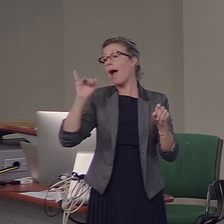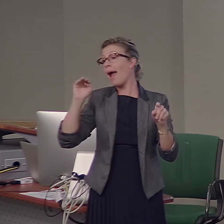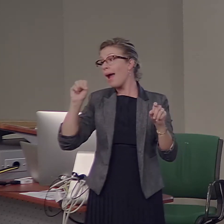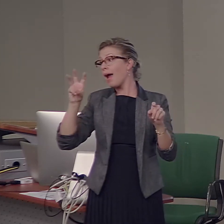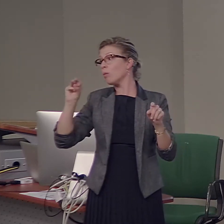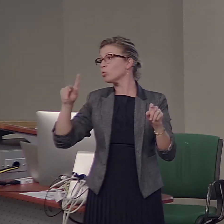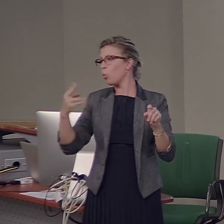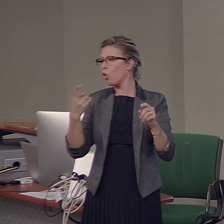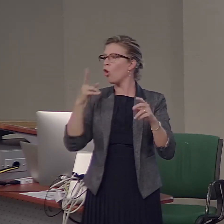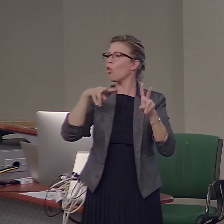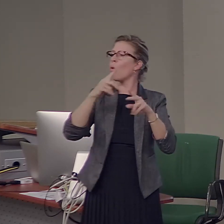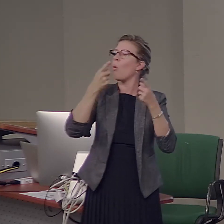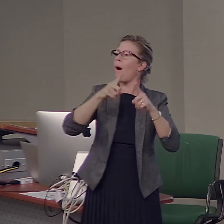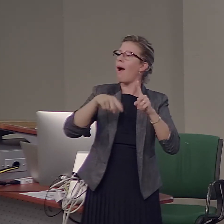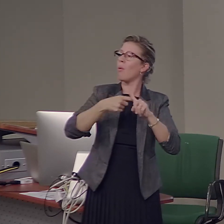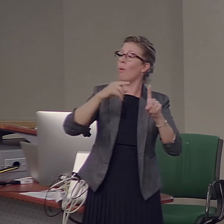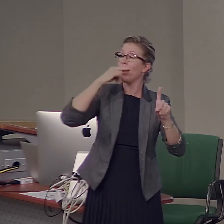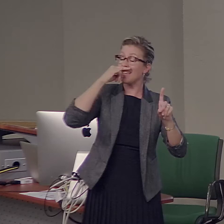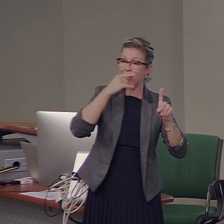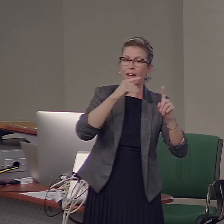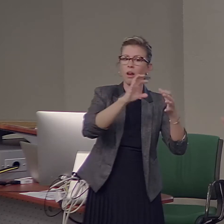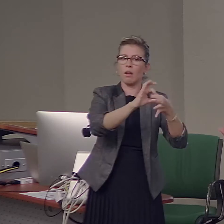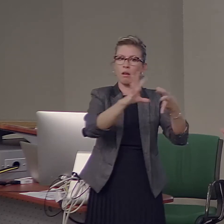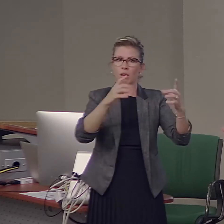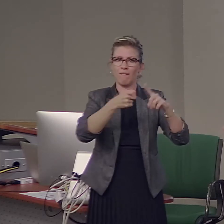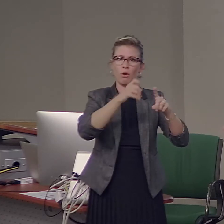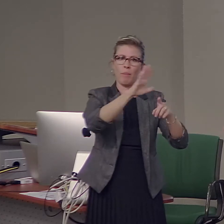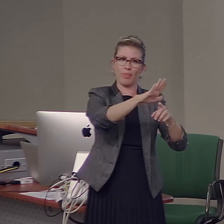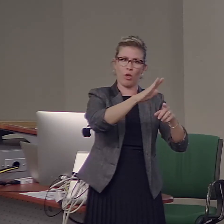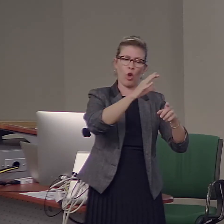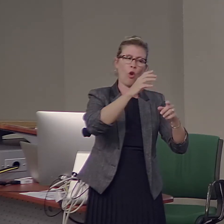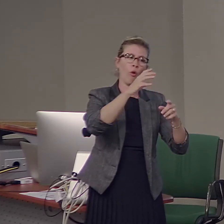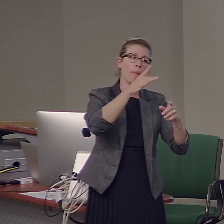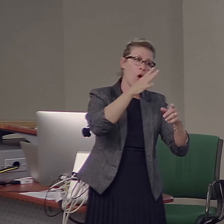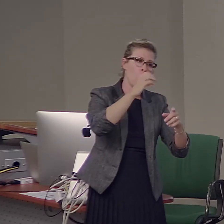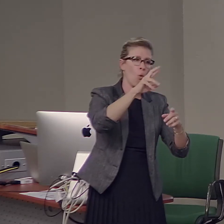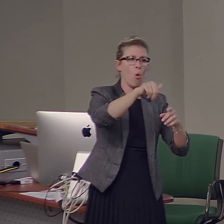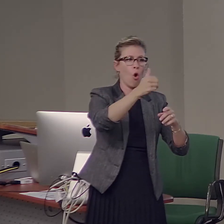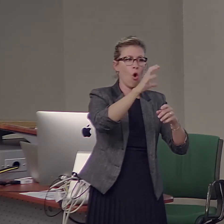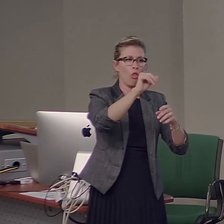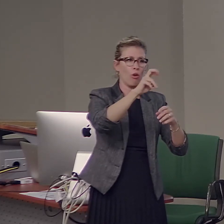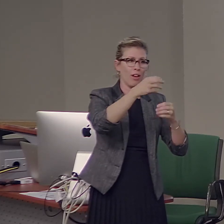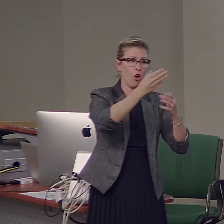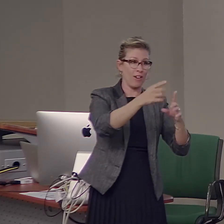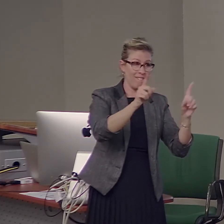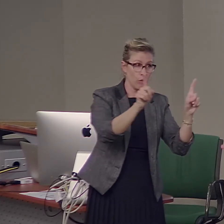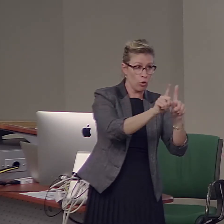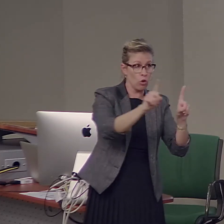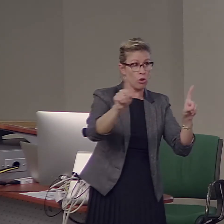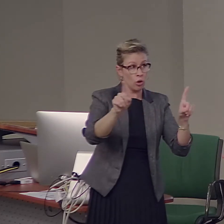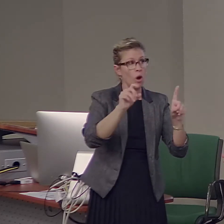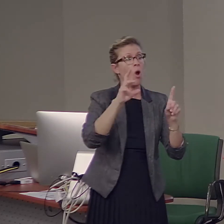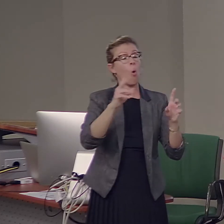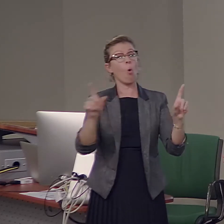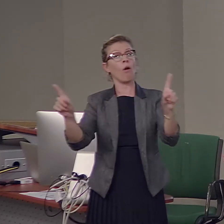or their attachment caregiver, and a stranger. So you may ask yourself, well, for the children living